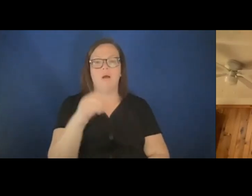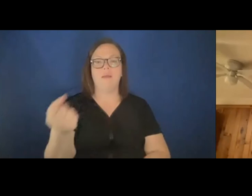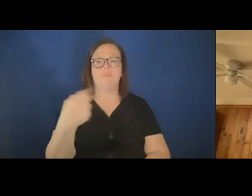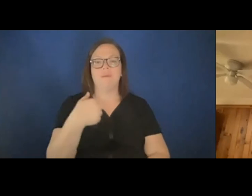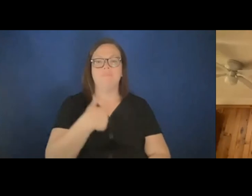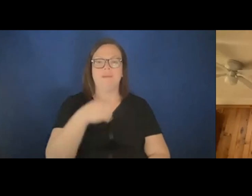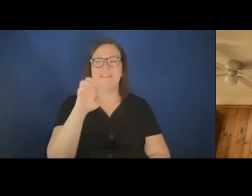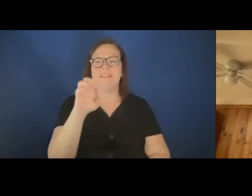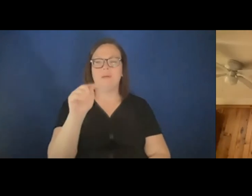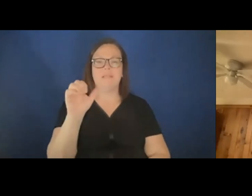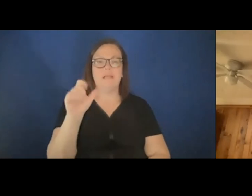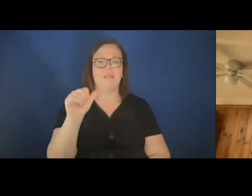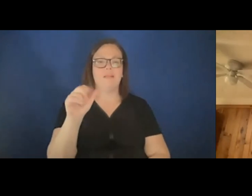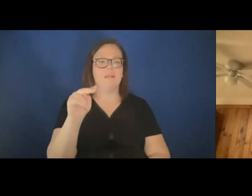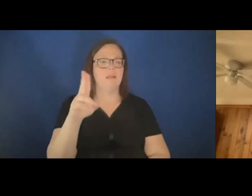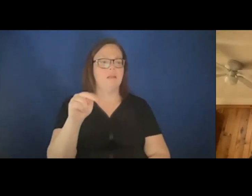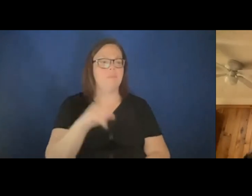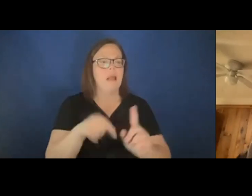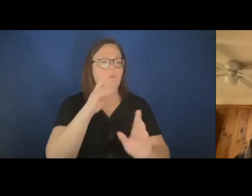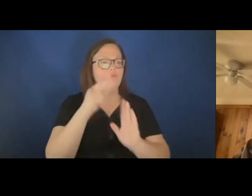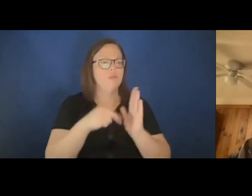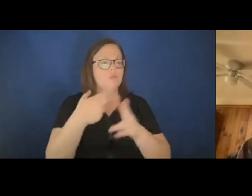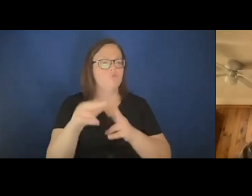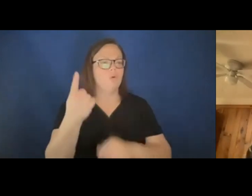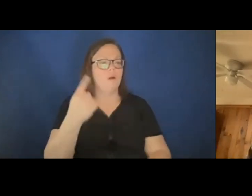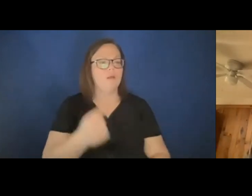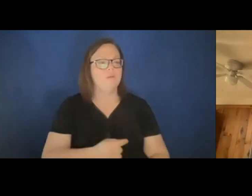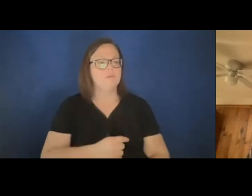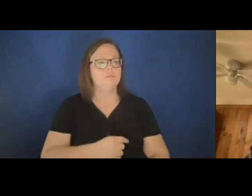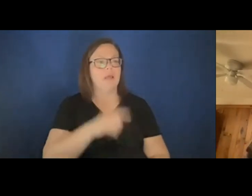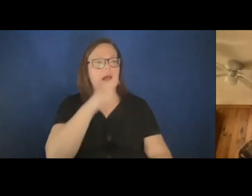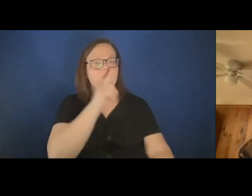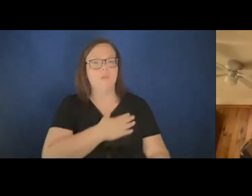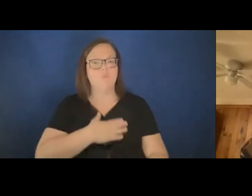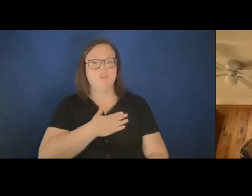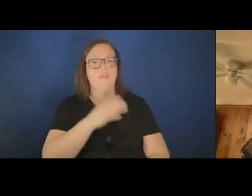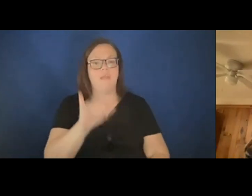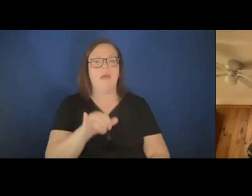but I will read a really short one. I do appreciate that. She did pass away--she's a huge, huge